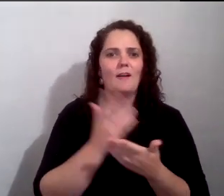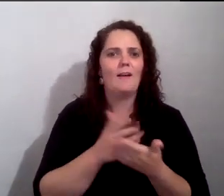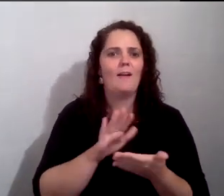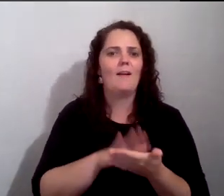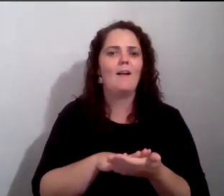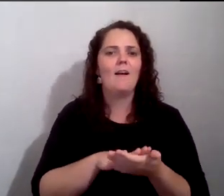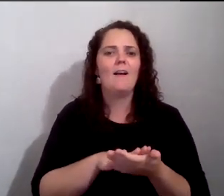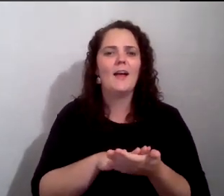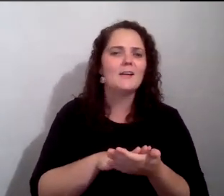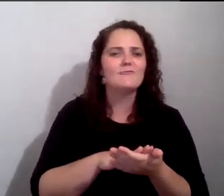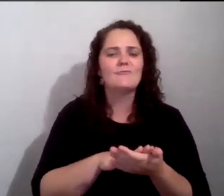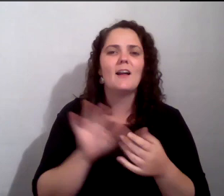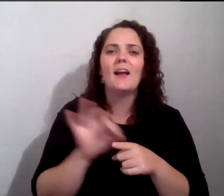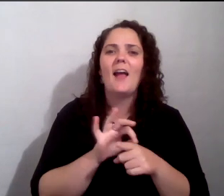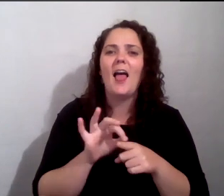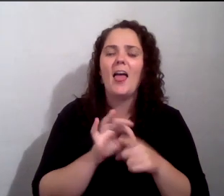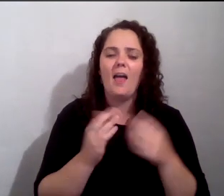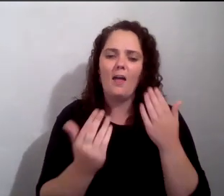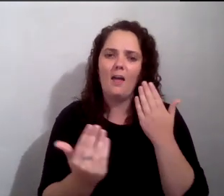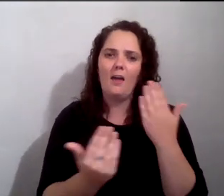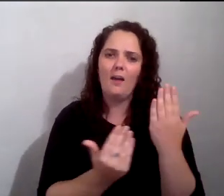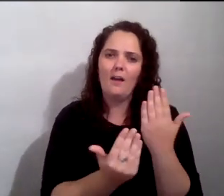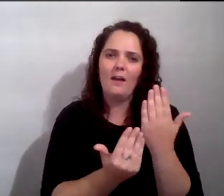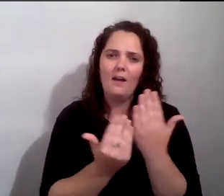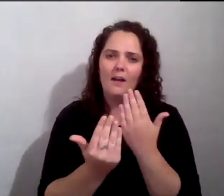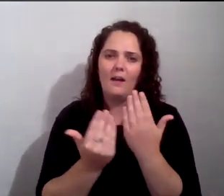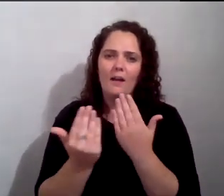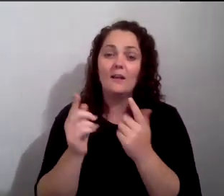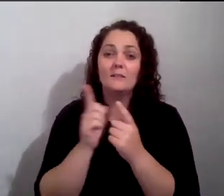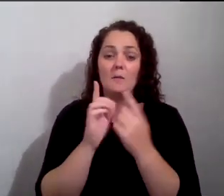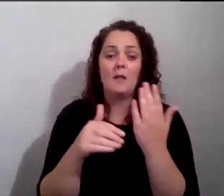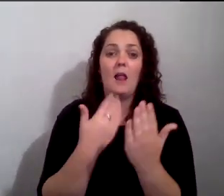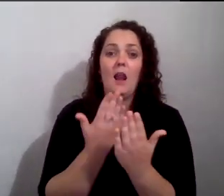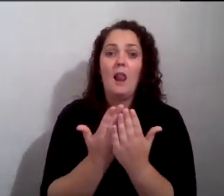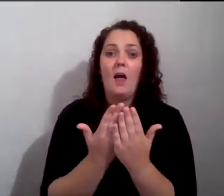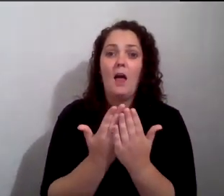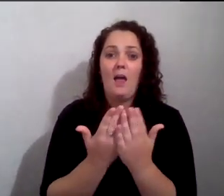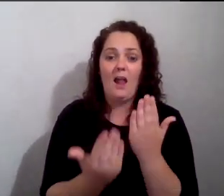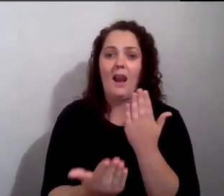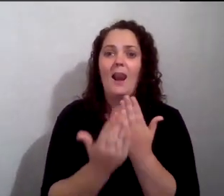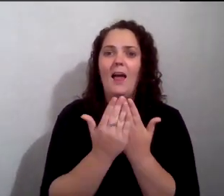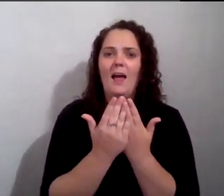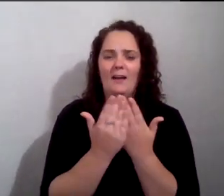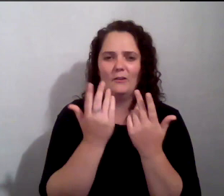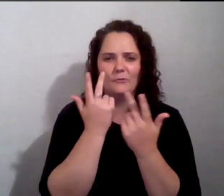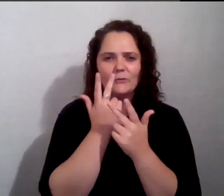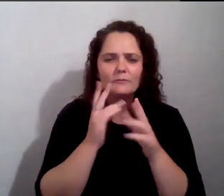advance and receive those different warm and cool hues and the layering of these two-dimensional shapes creates an